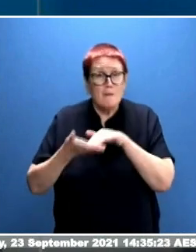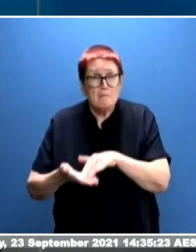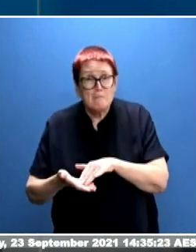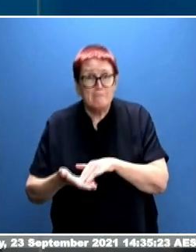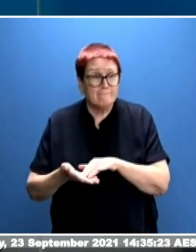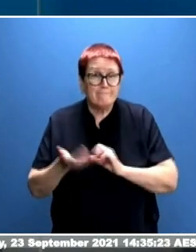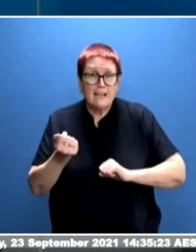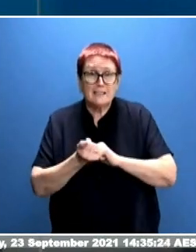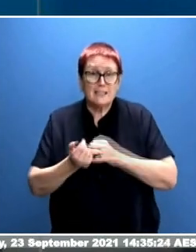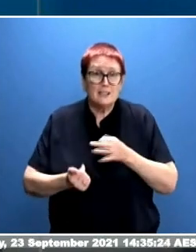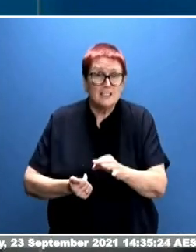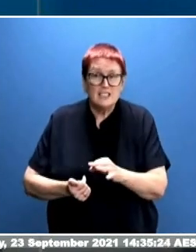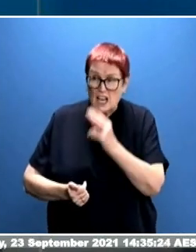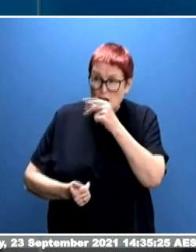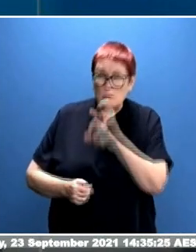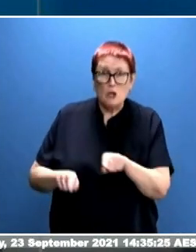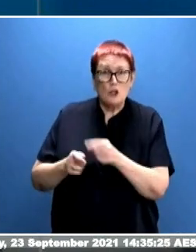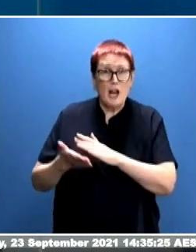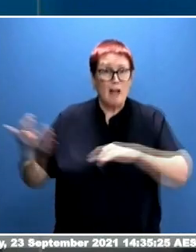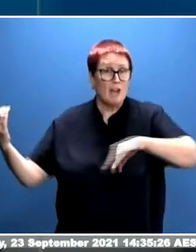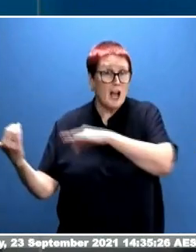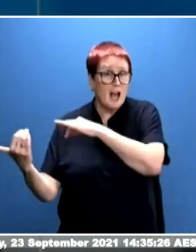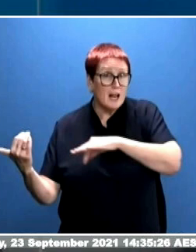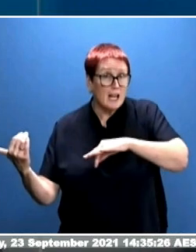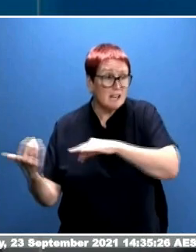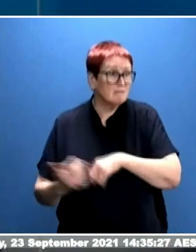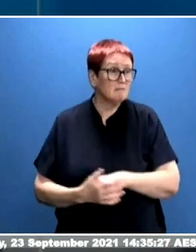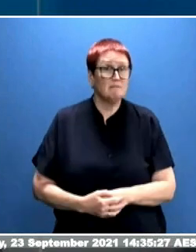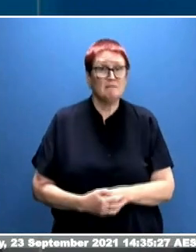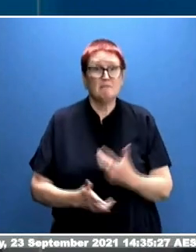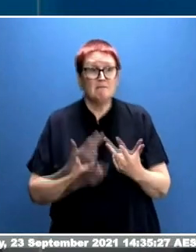person was learning the violin, another was doing rapping and recording.